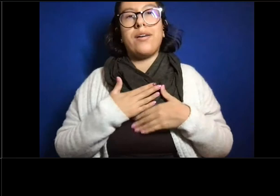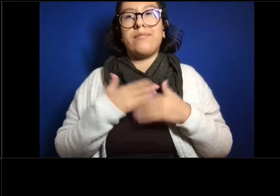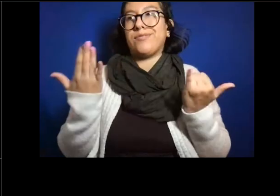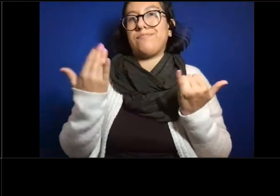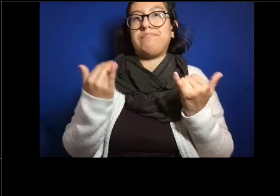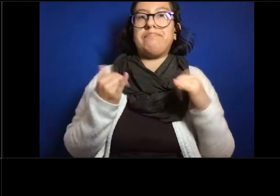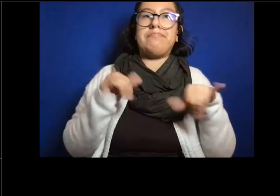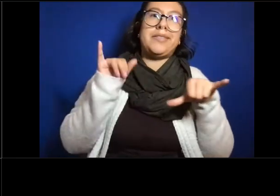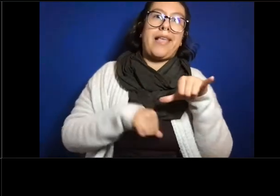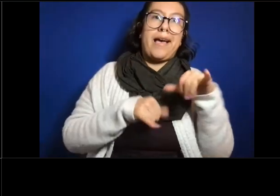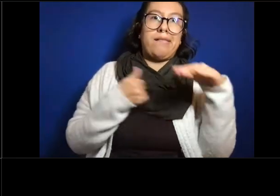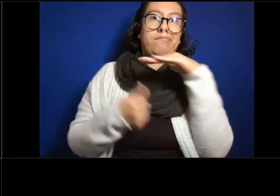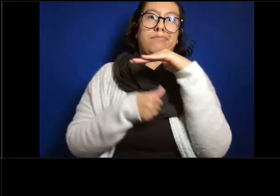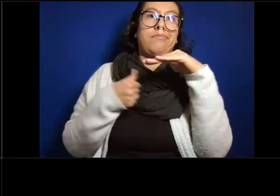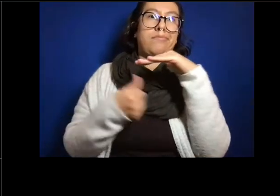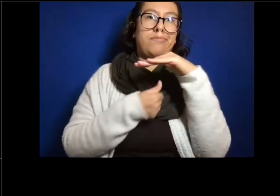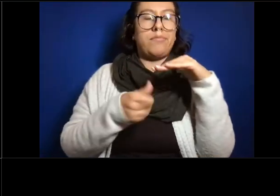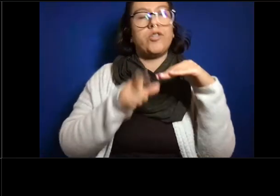but important thing to put in your kit.